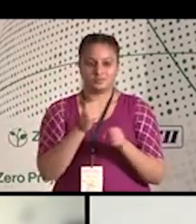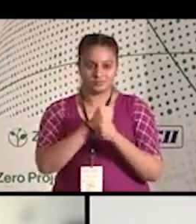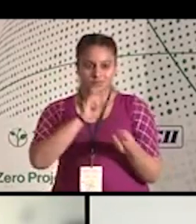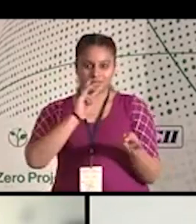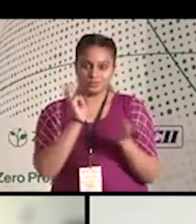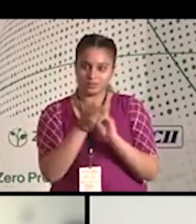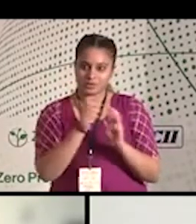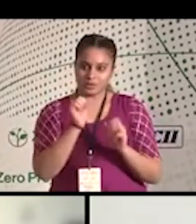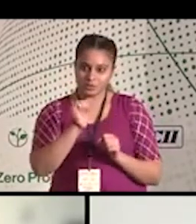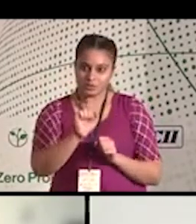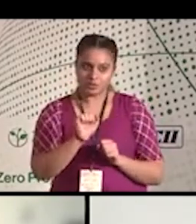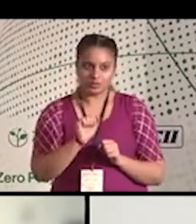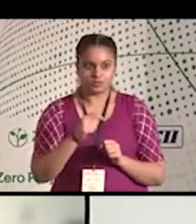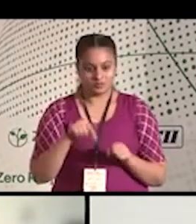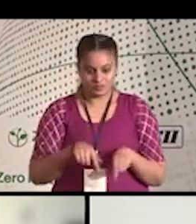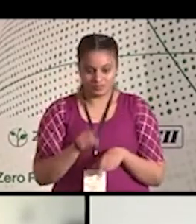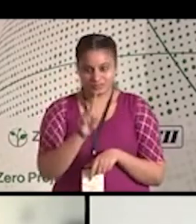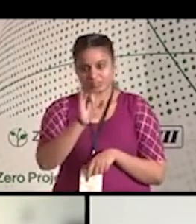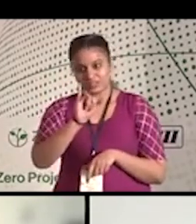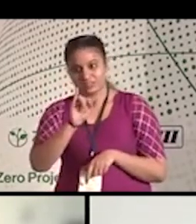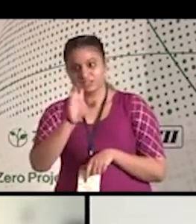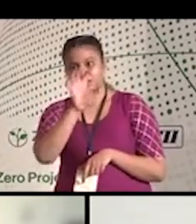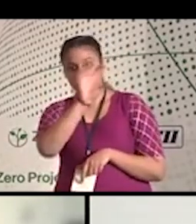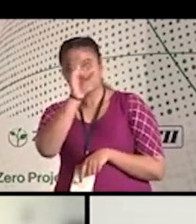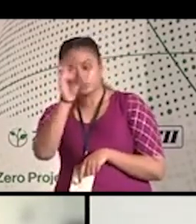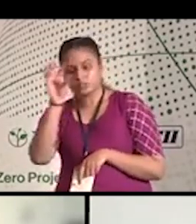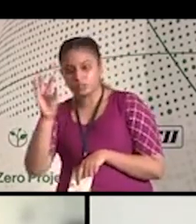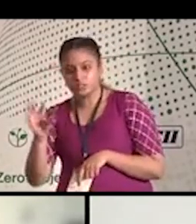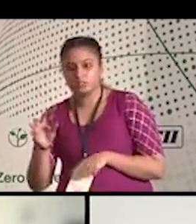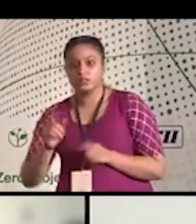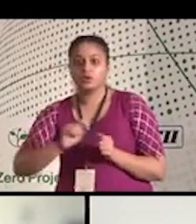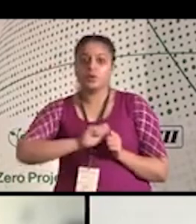you know, we are in 16 countries and across all the countries.